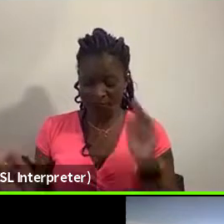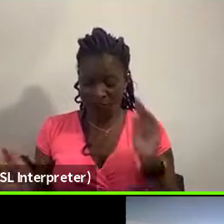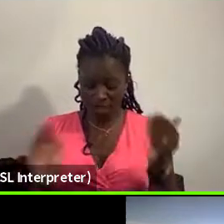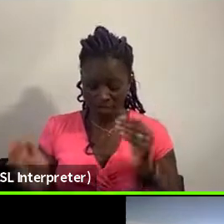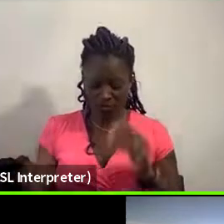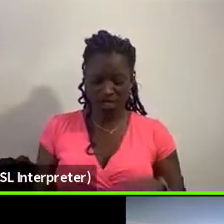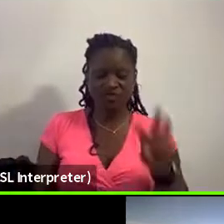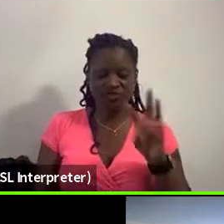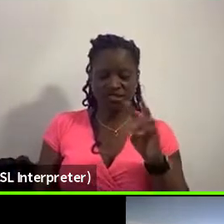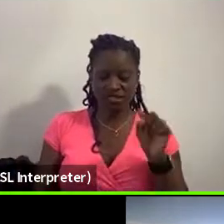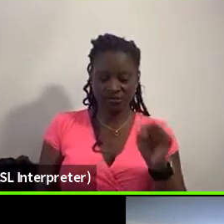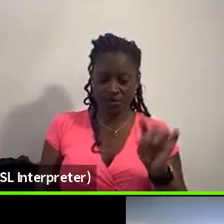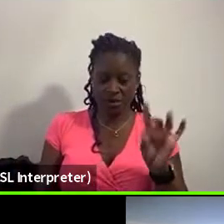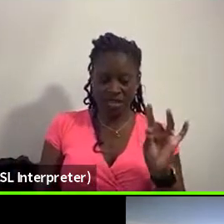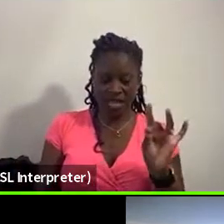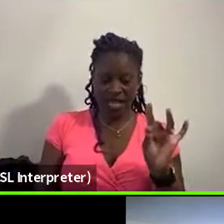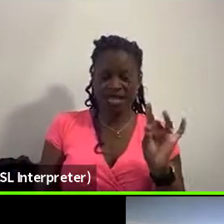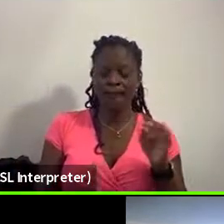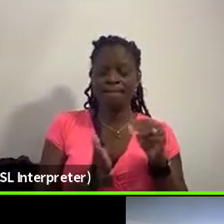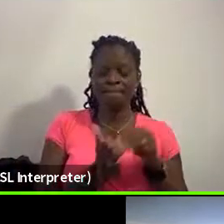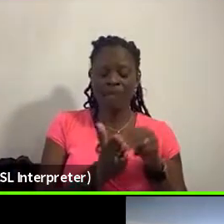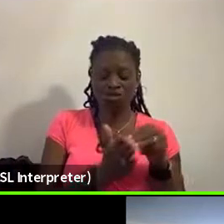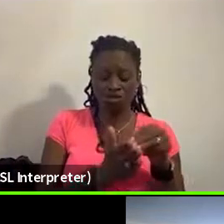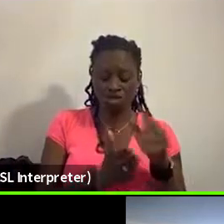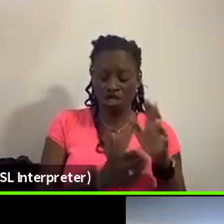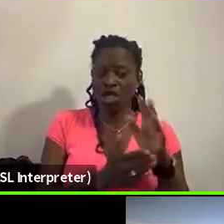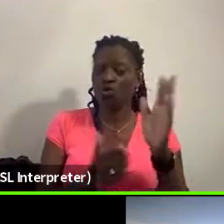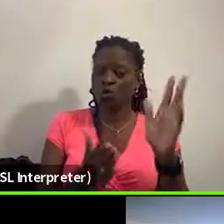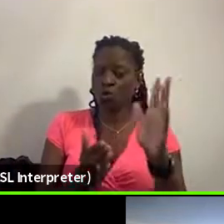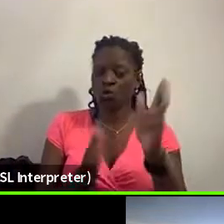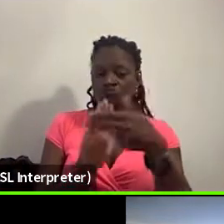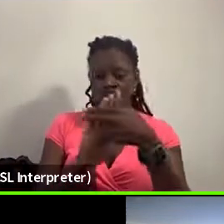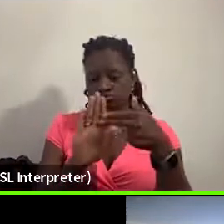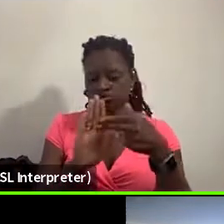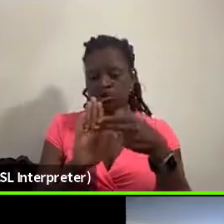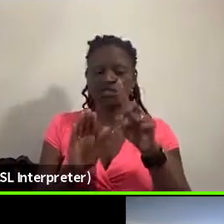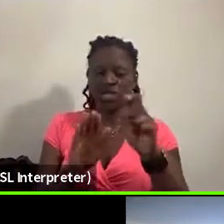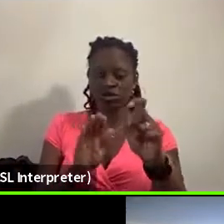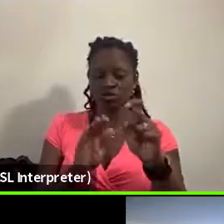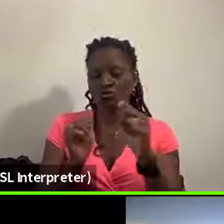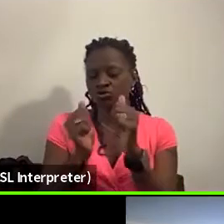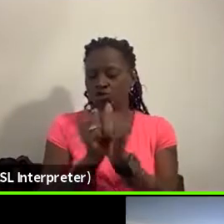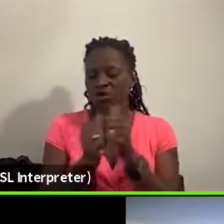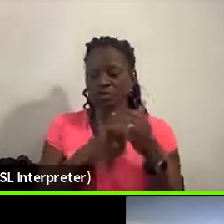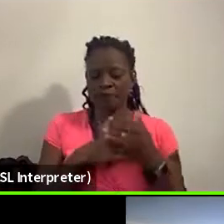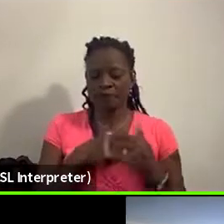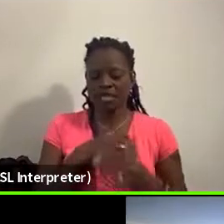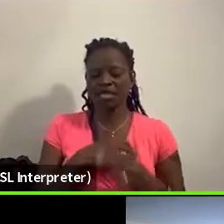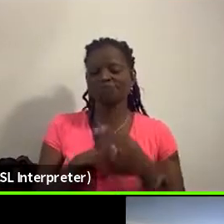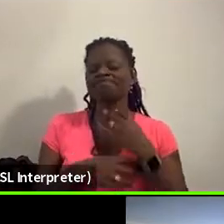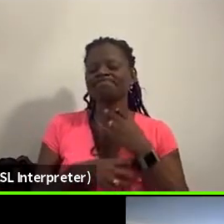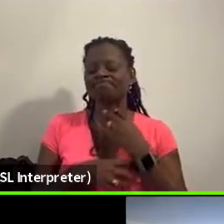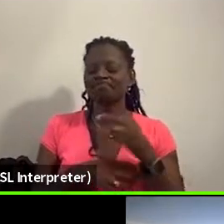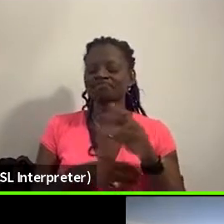were diagnosed with these rare blood clots, which are called cerebral sinus venous thrombosis, a very rare type of clot.